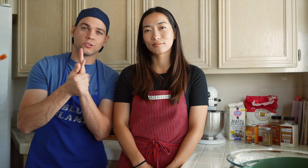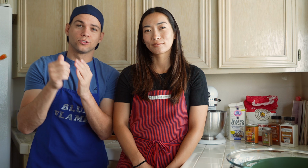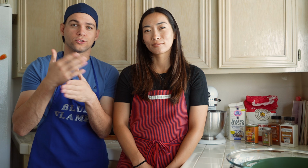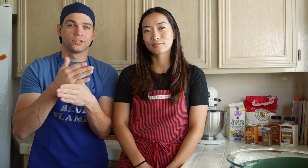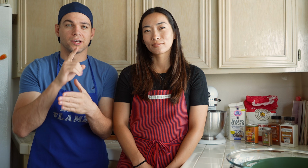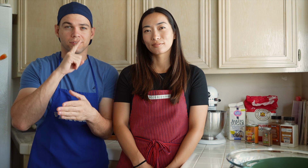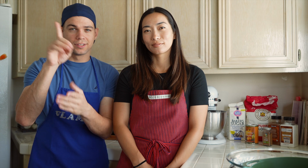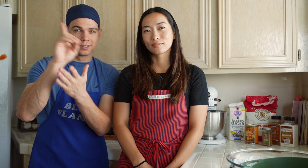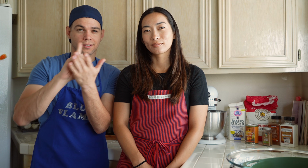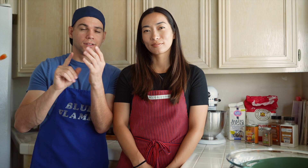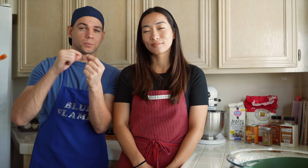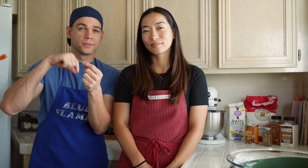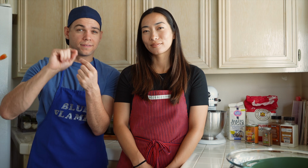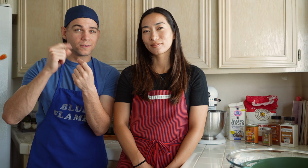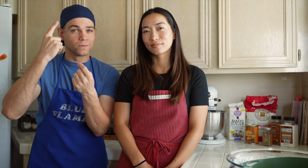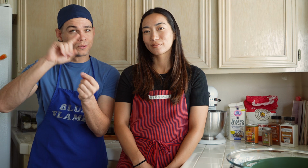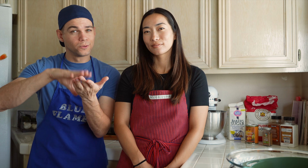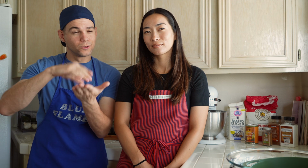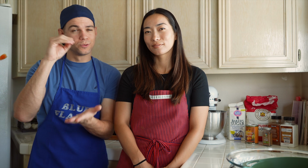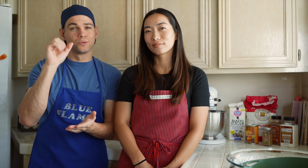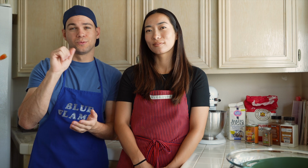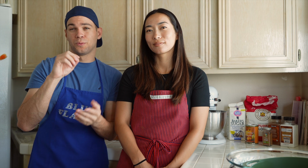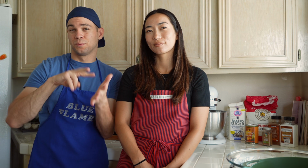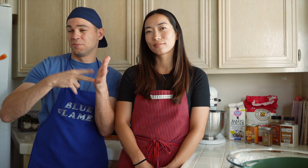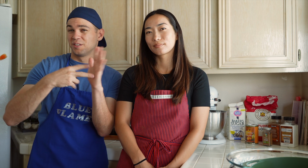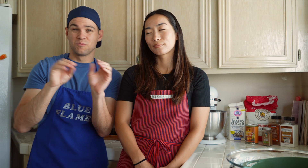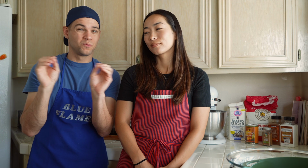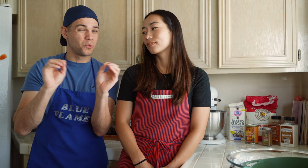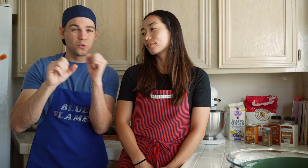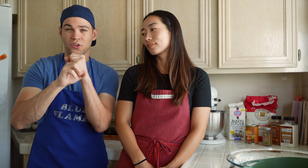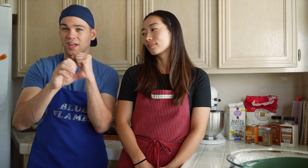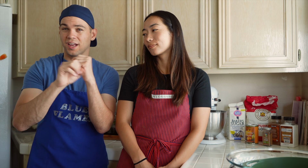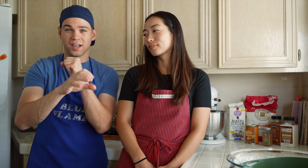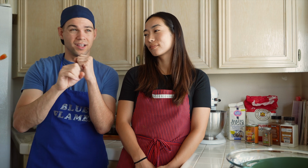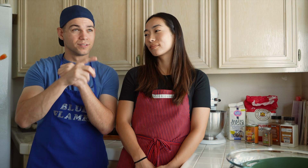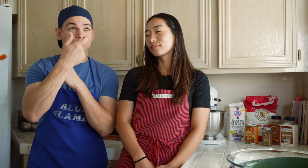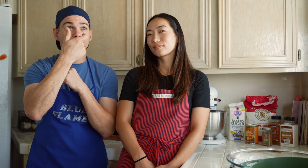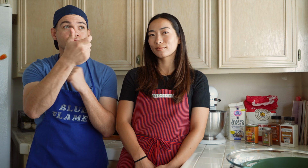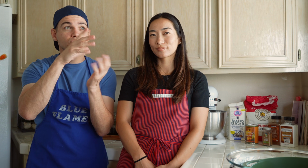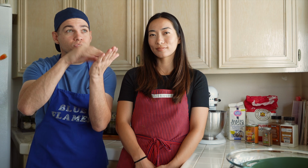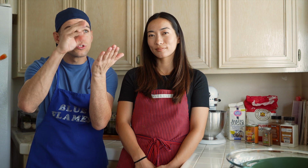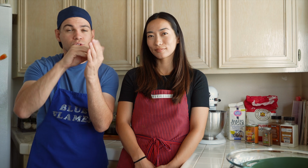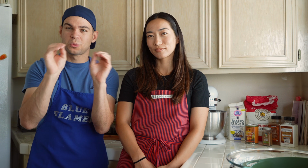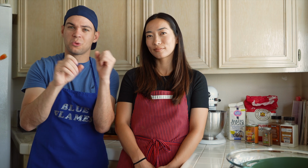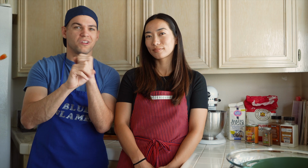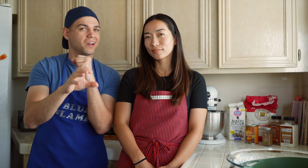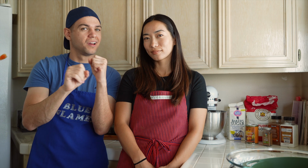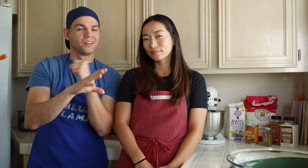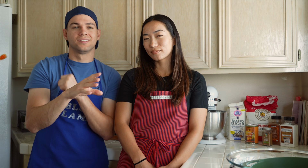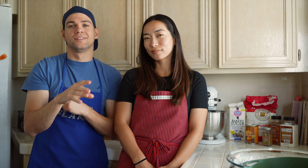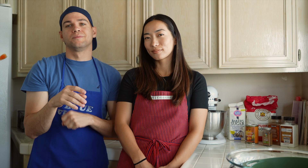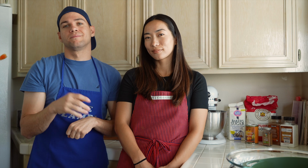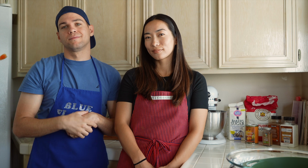R: Skillshare is made specifically for learning so that means there's no ads while you watch and learn